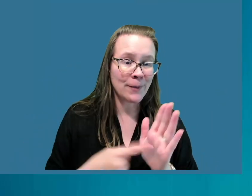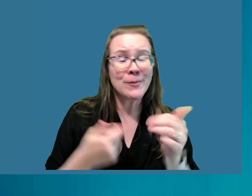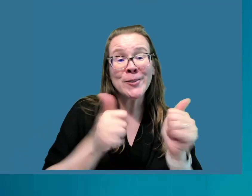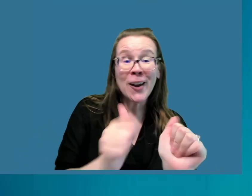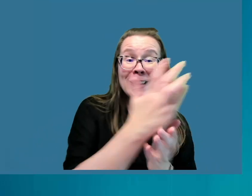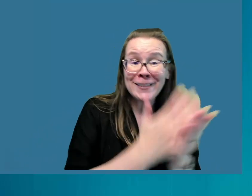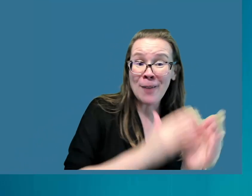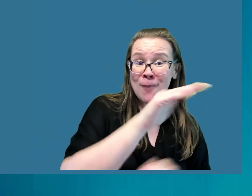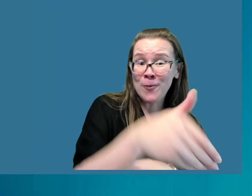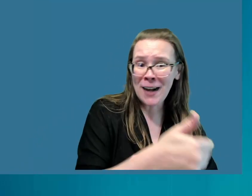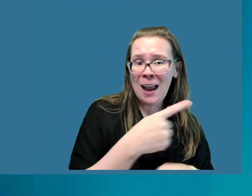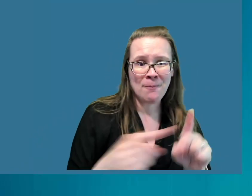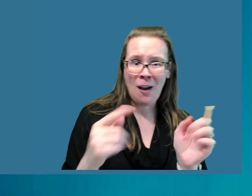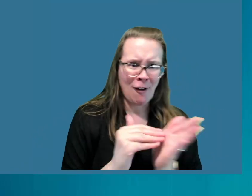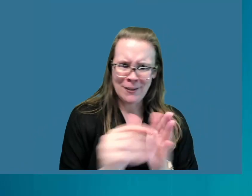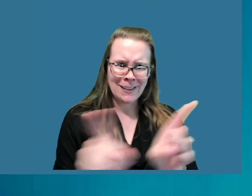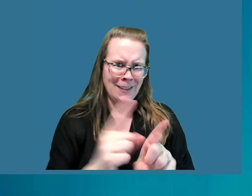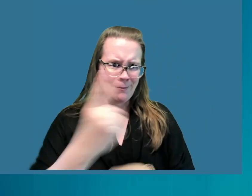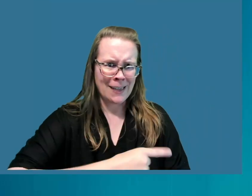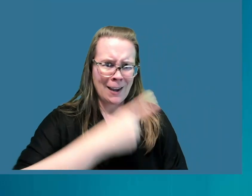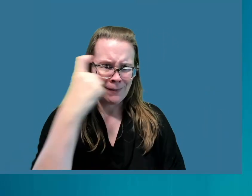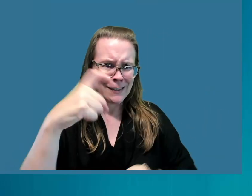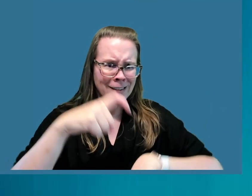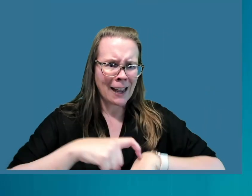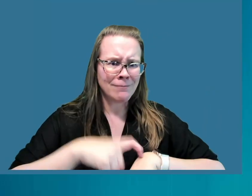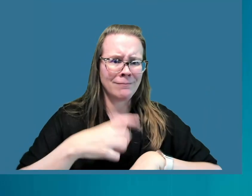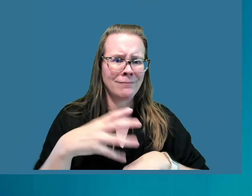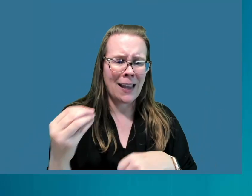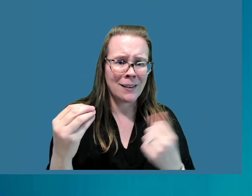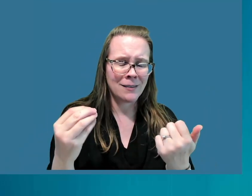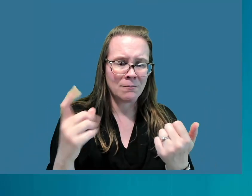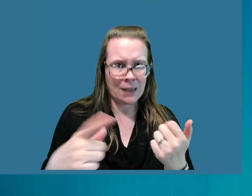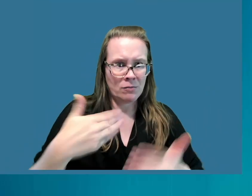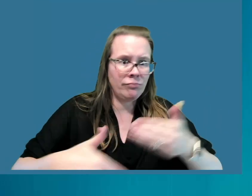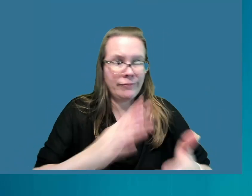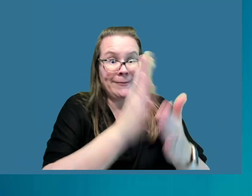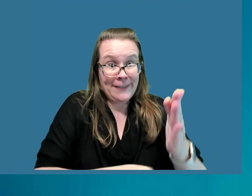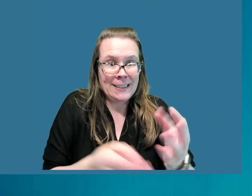we're just baking cookies and decorating them as quickly as possible. But if you have time, um,